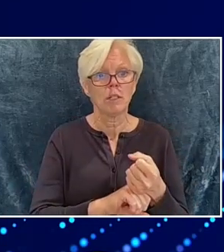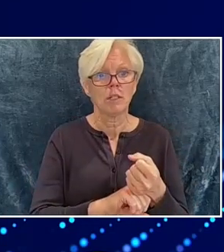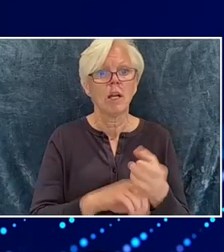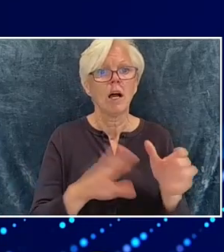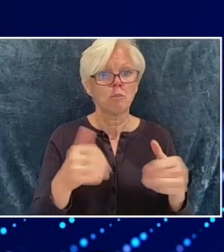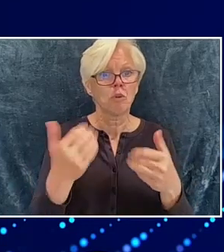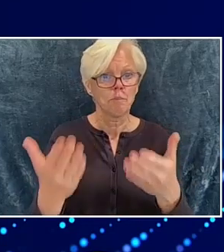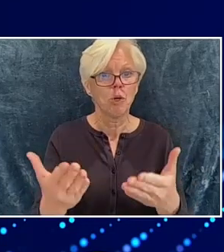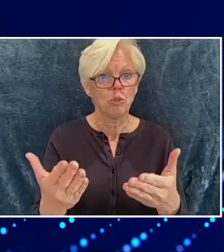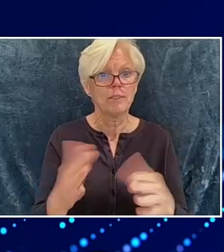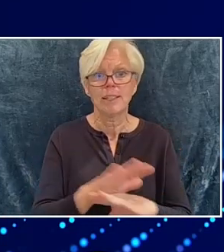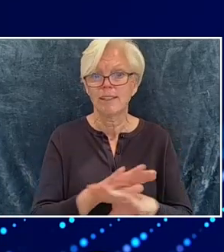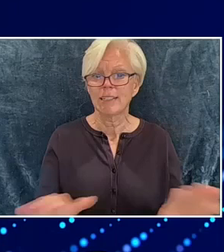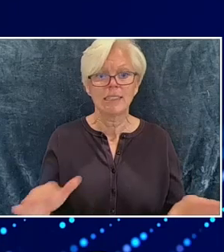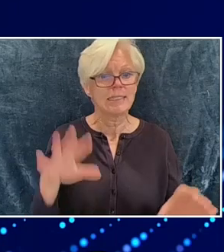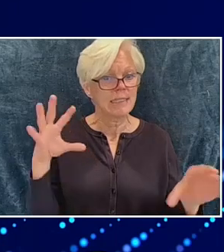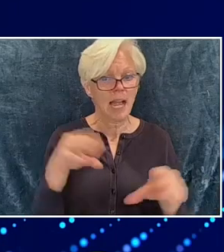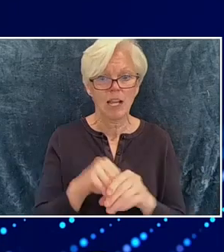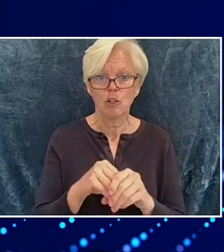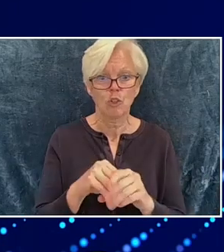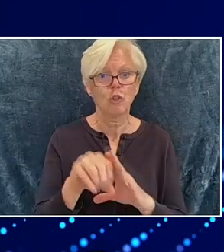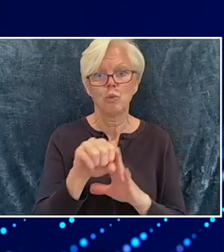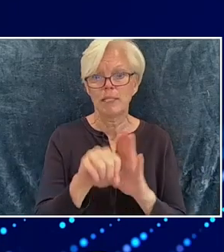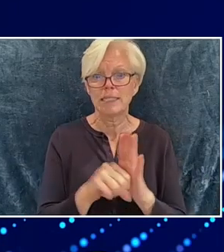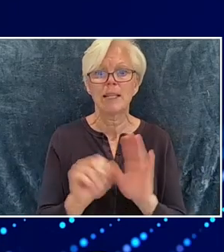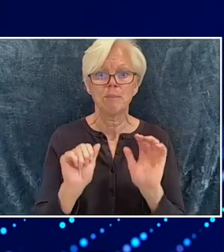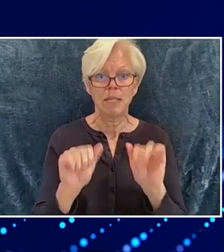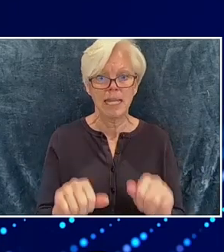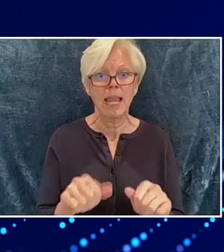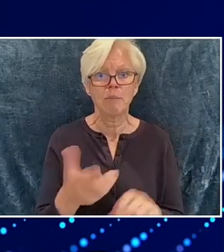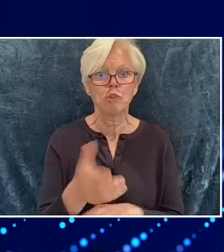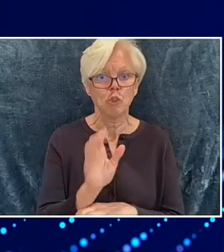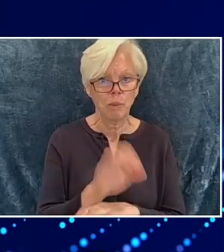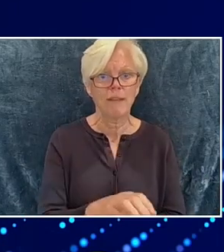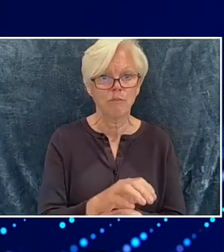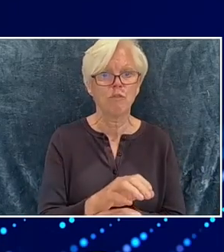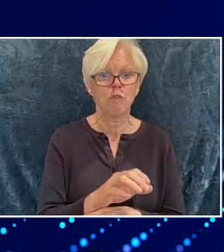include the states being able to enforce applicable state laws.